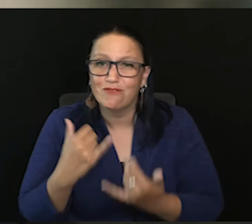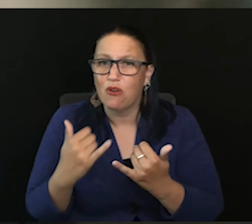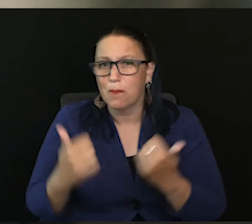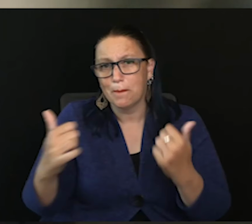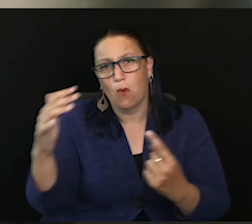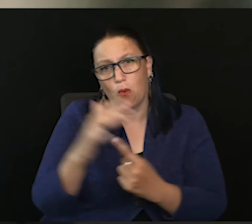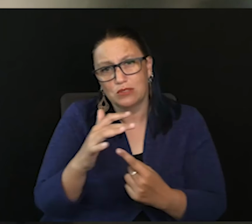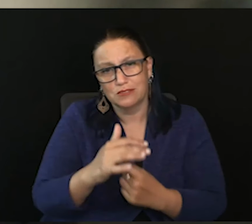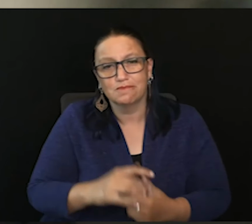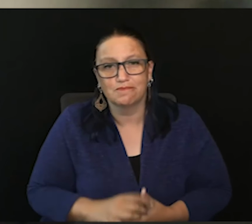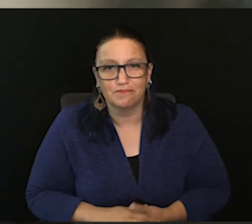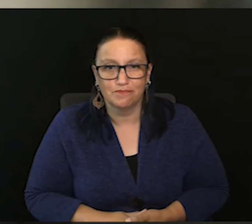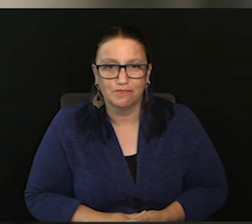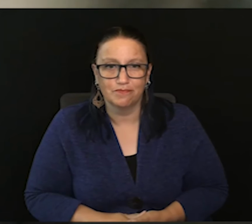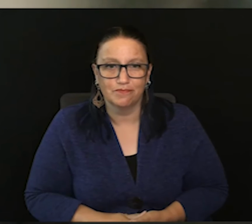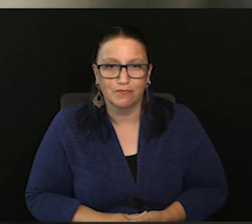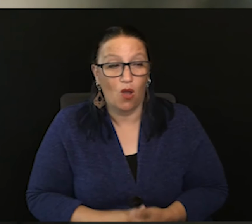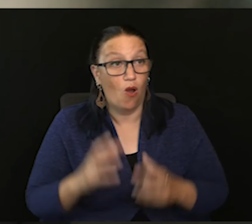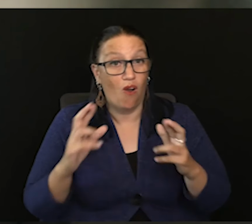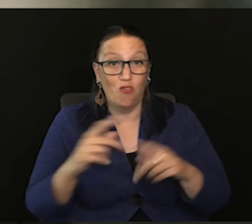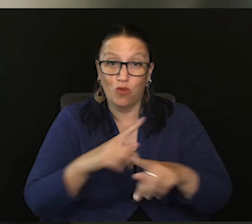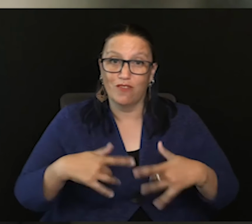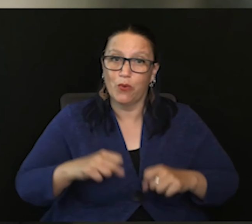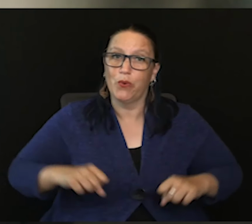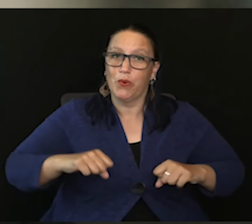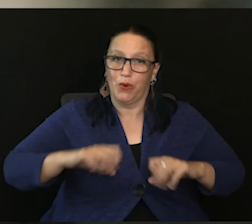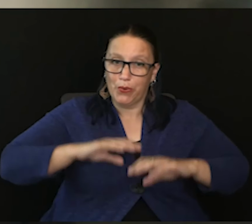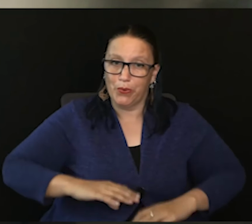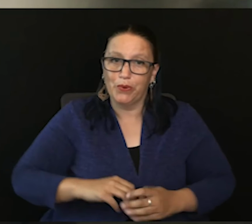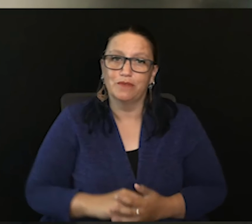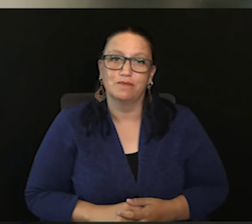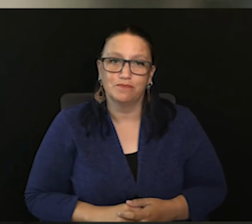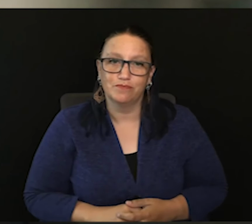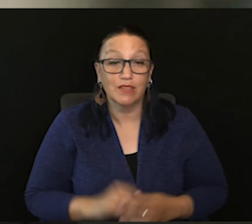The second thing is that the TGA has approved the Novavax vaccine,